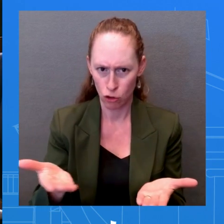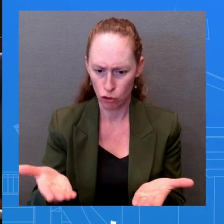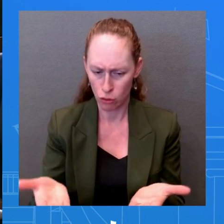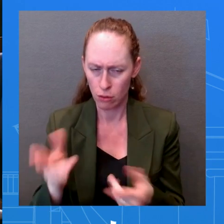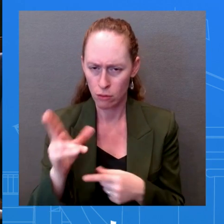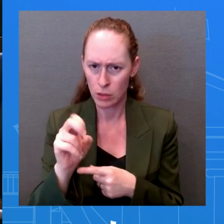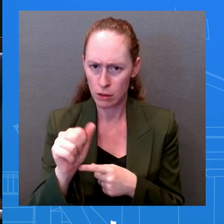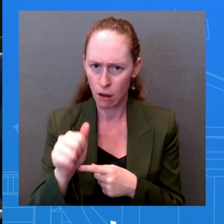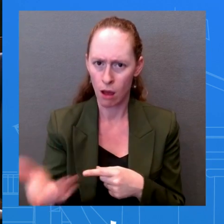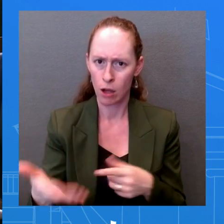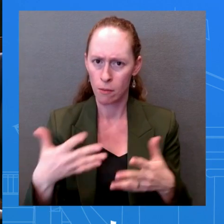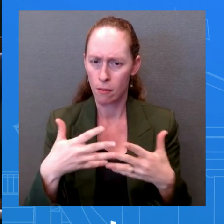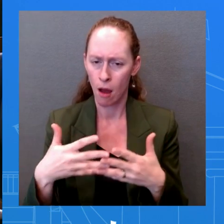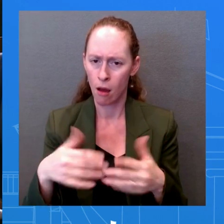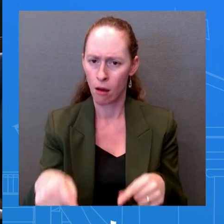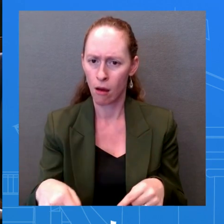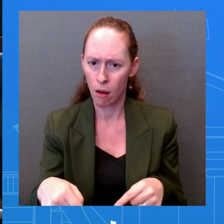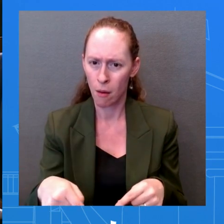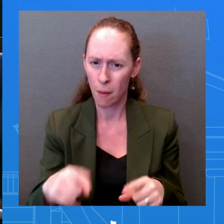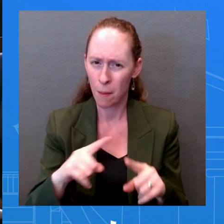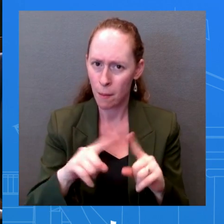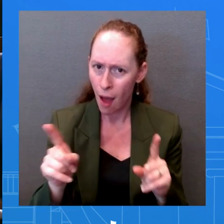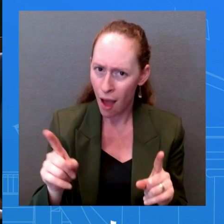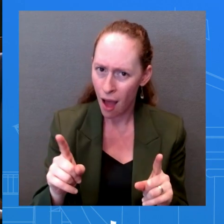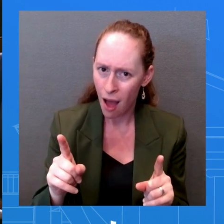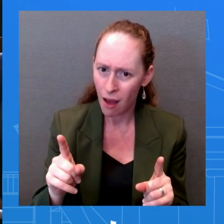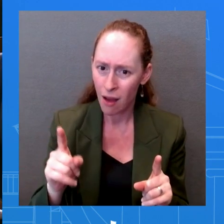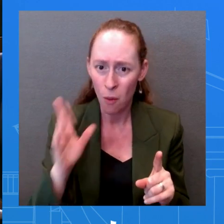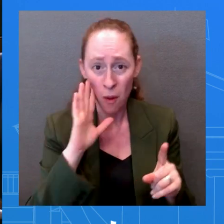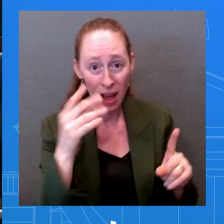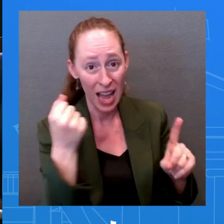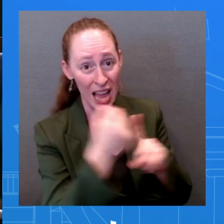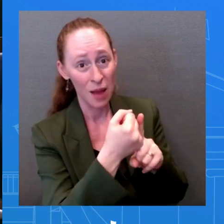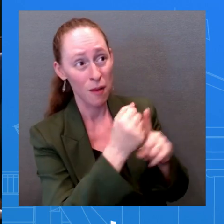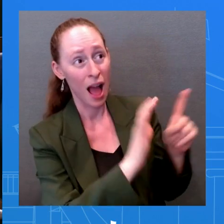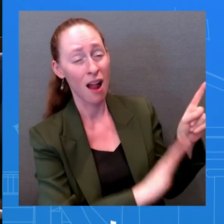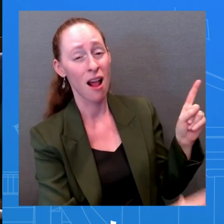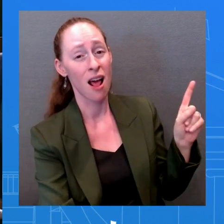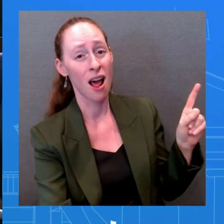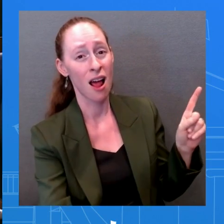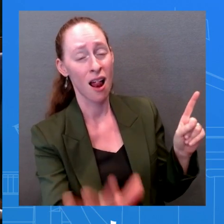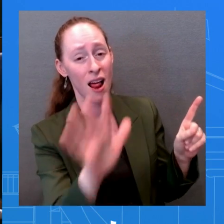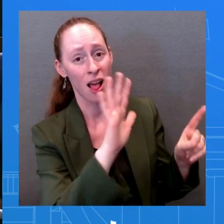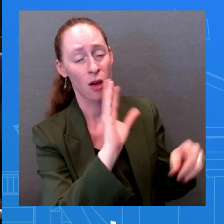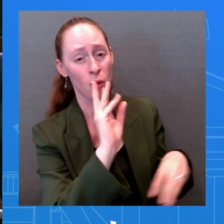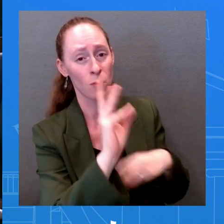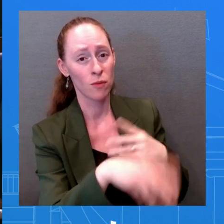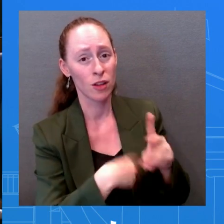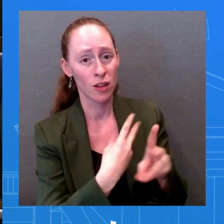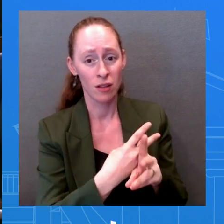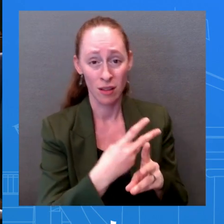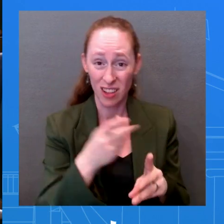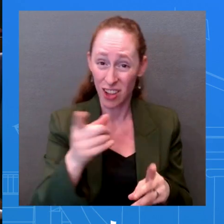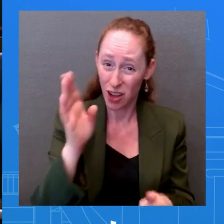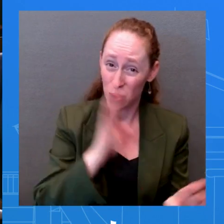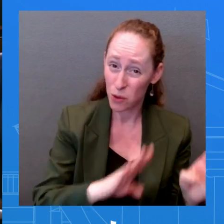on the rest of the economy. And I wonder if you're concerned about the impact this is all having on developing countries. Ms. Jean-Pierre: So --